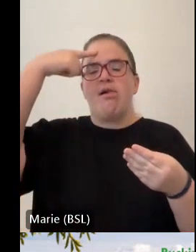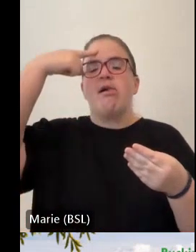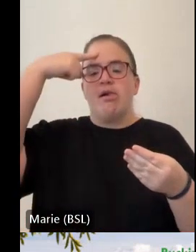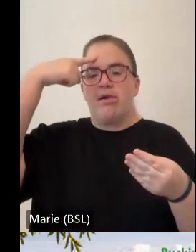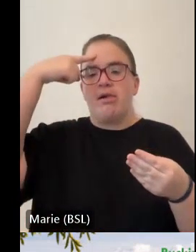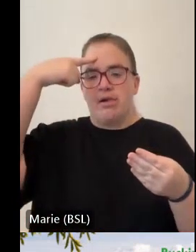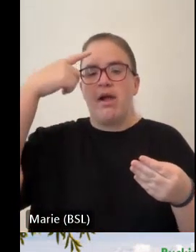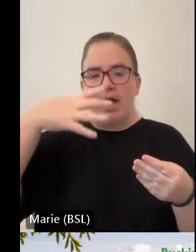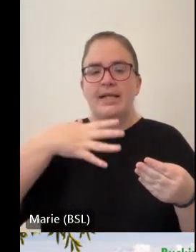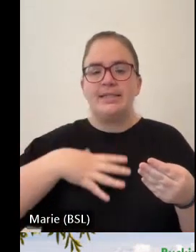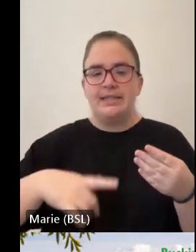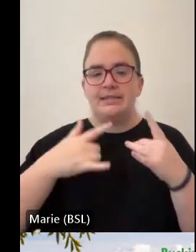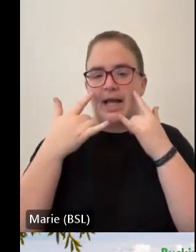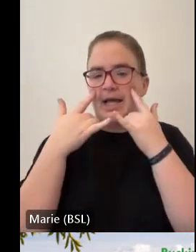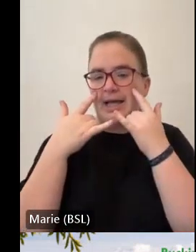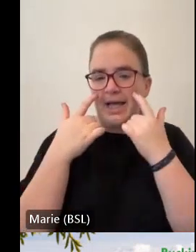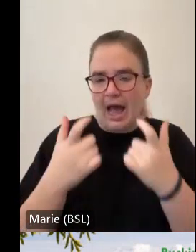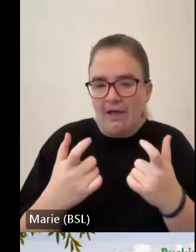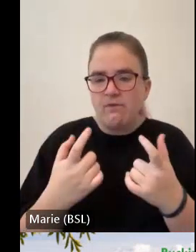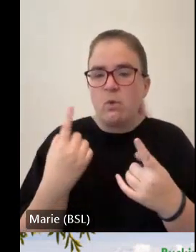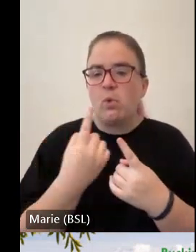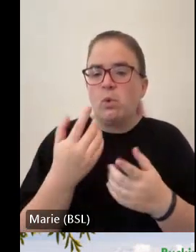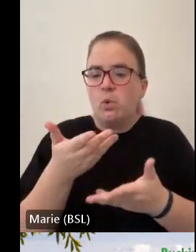careful about who you're engaging with.